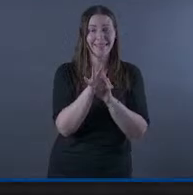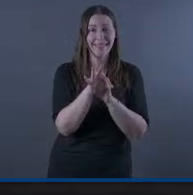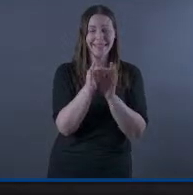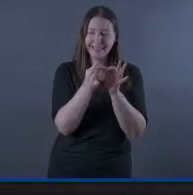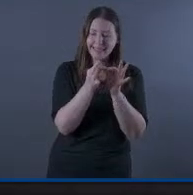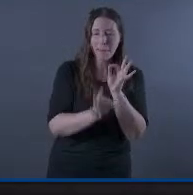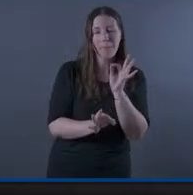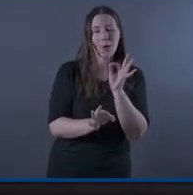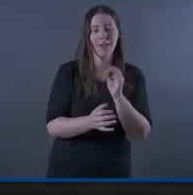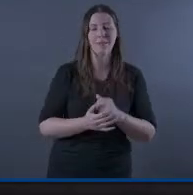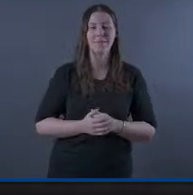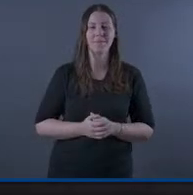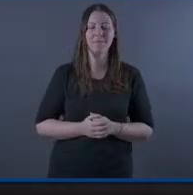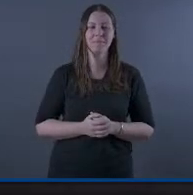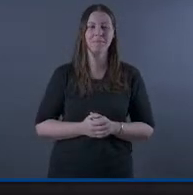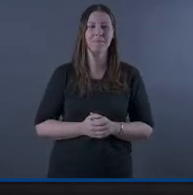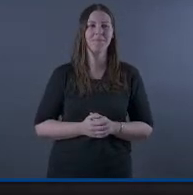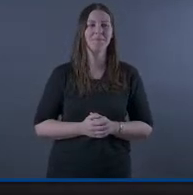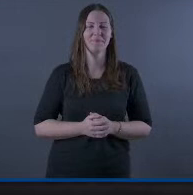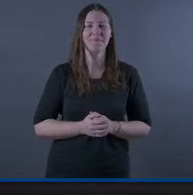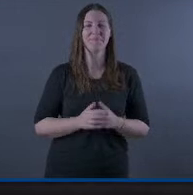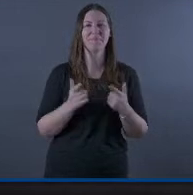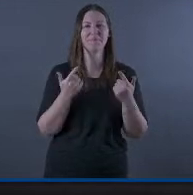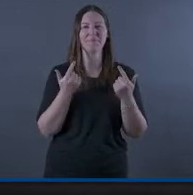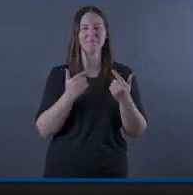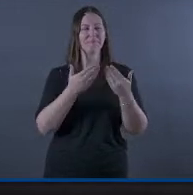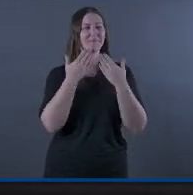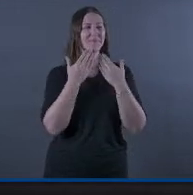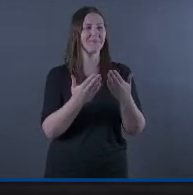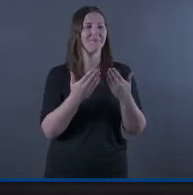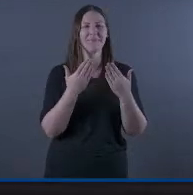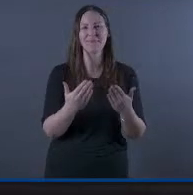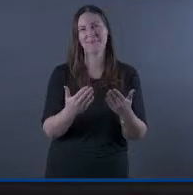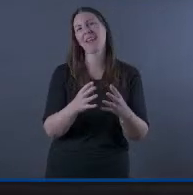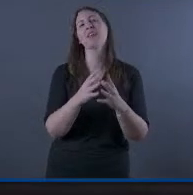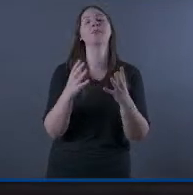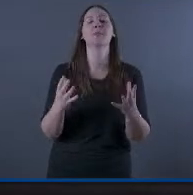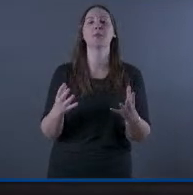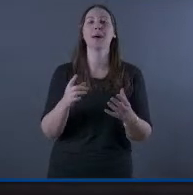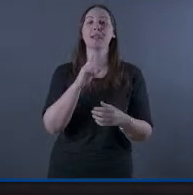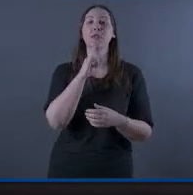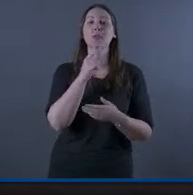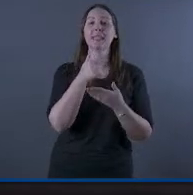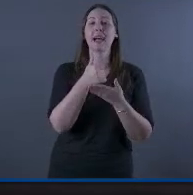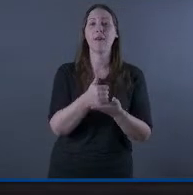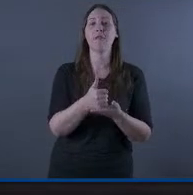Thanks so much for that Dr. Bochsler, really, really helpful to hear. And I know our Whatcom County executive